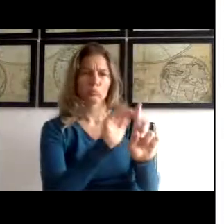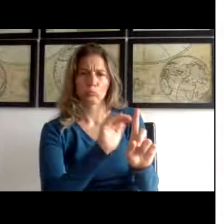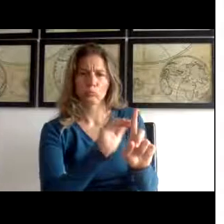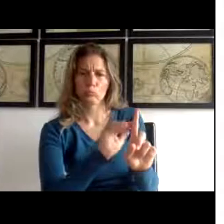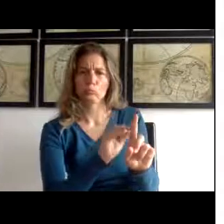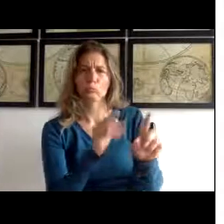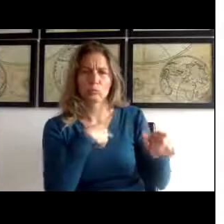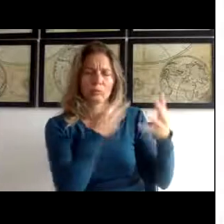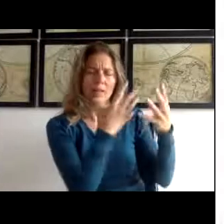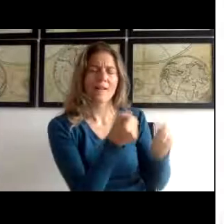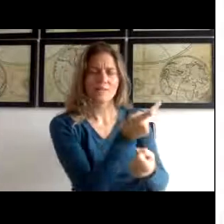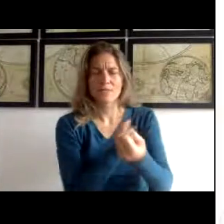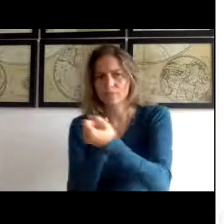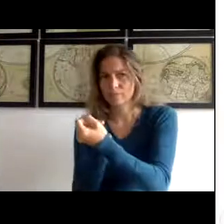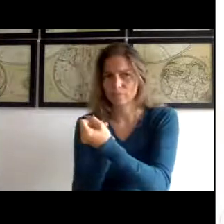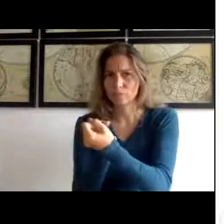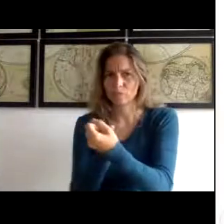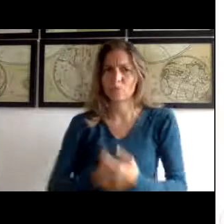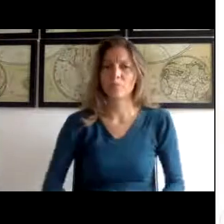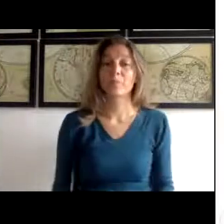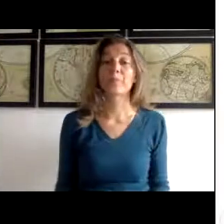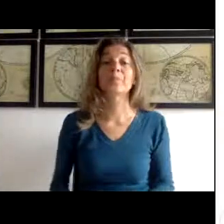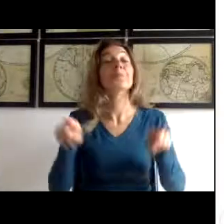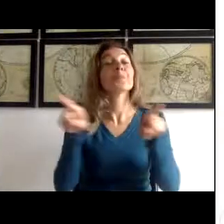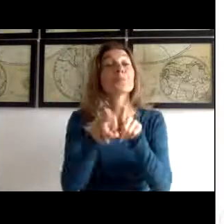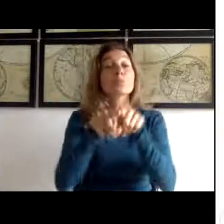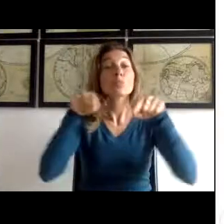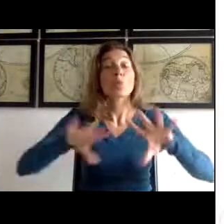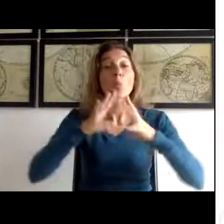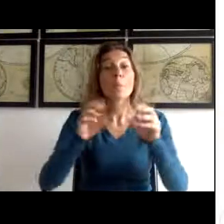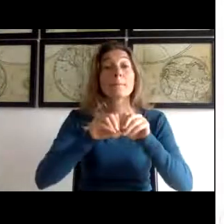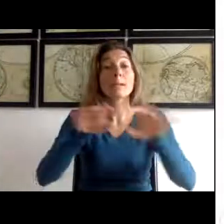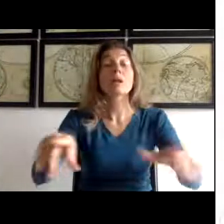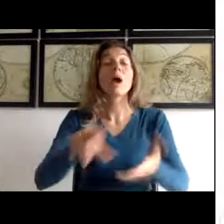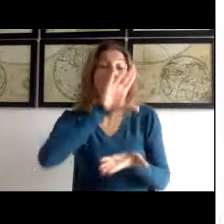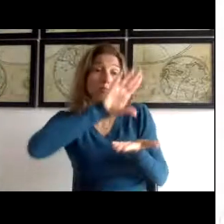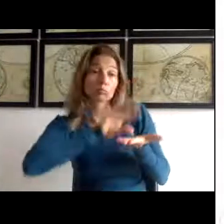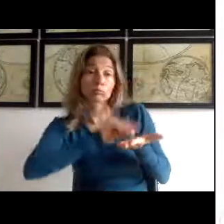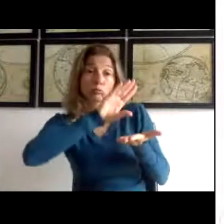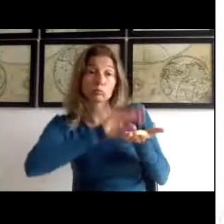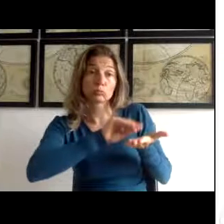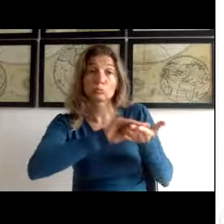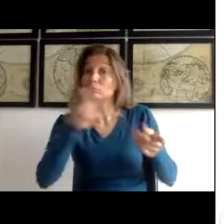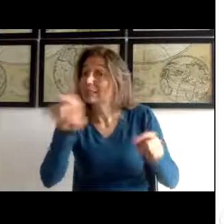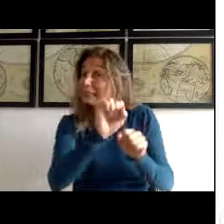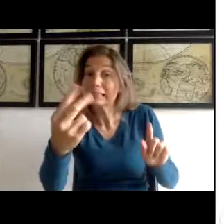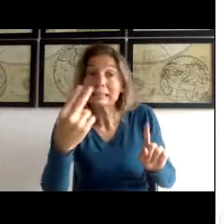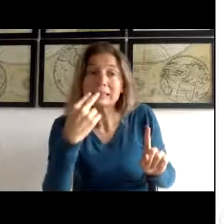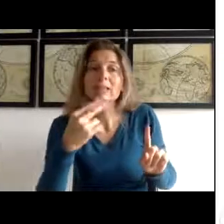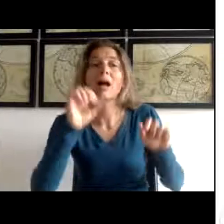for those who can't join us now. You'll receive a survey we'd appreciate if you'd fill in.